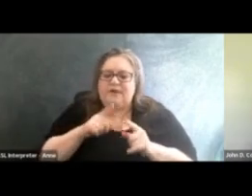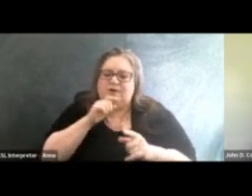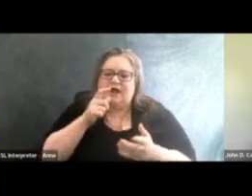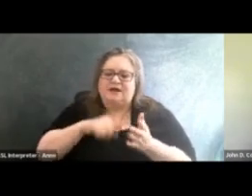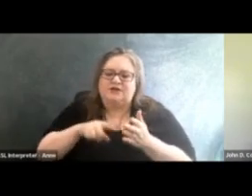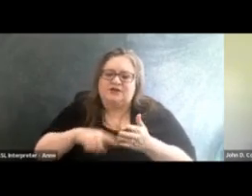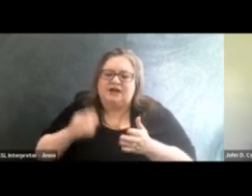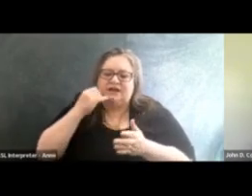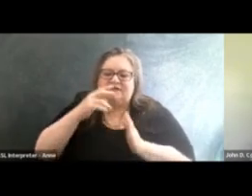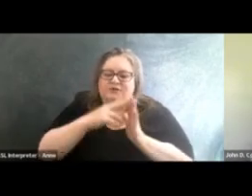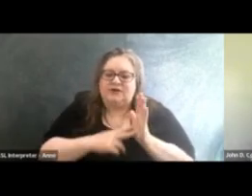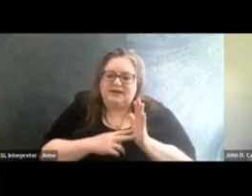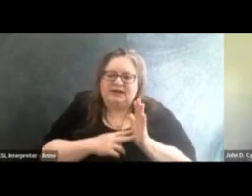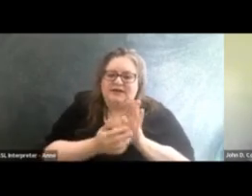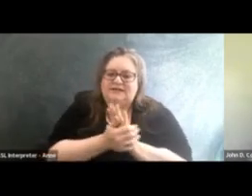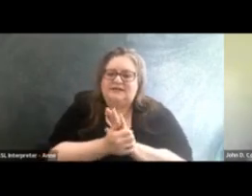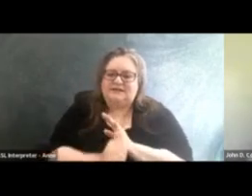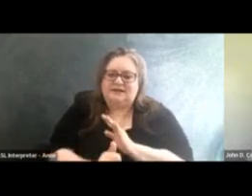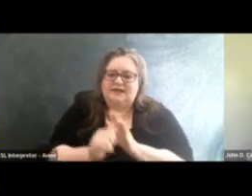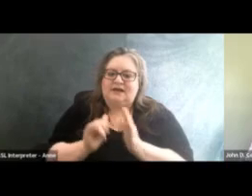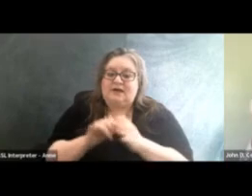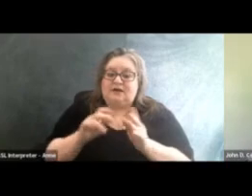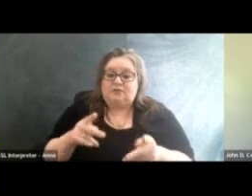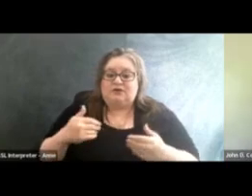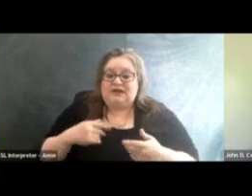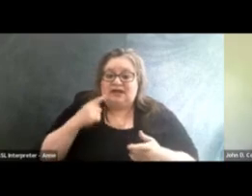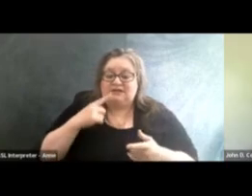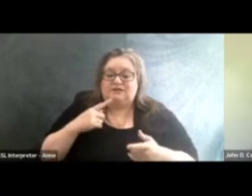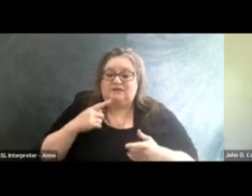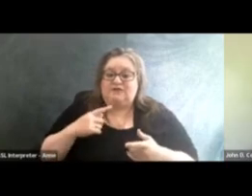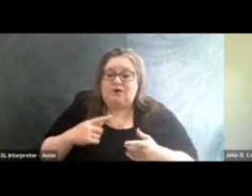reading is a skill that a person has for gaining new information